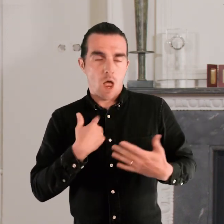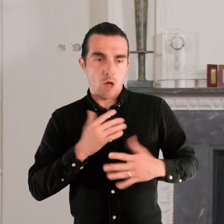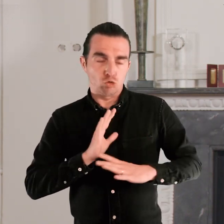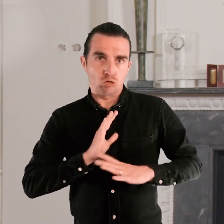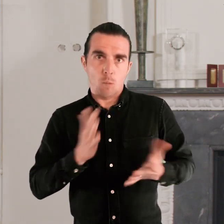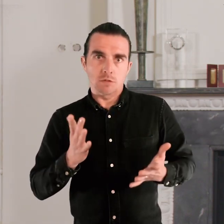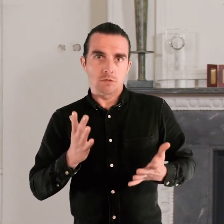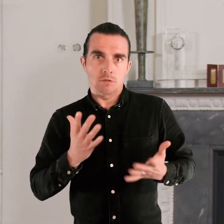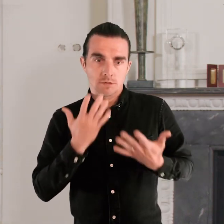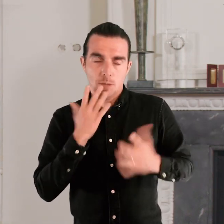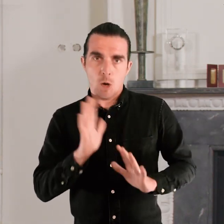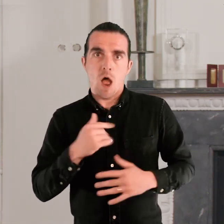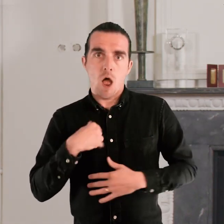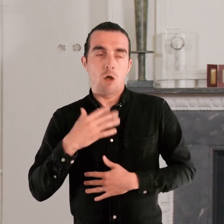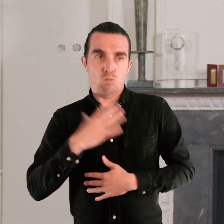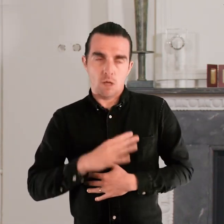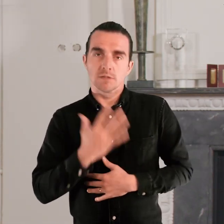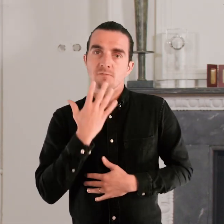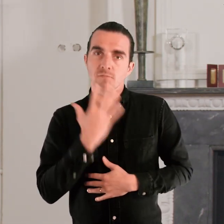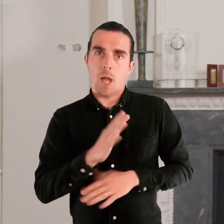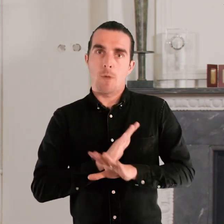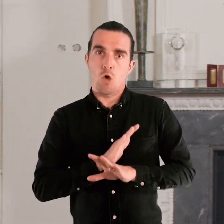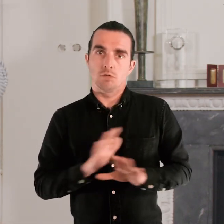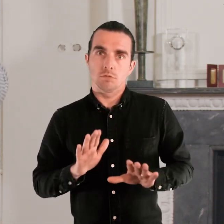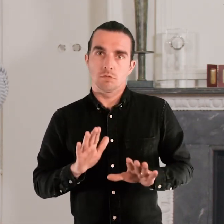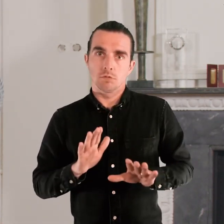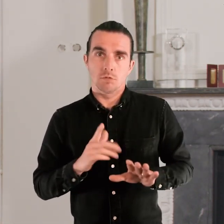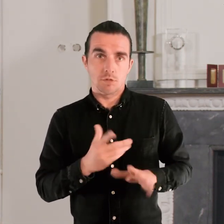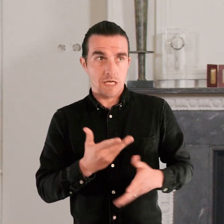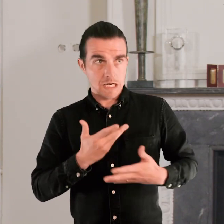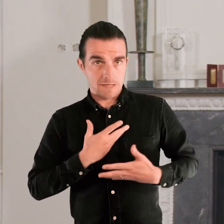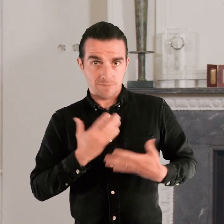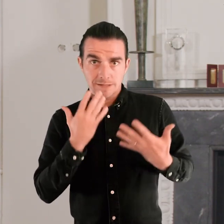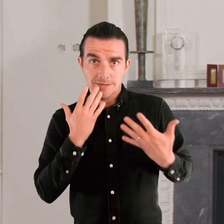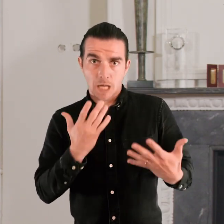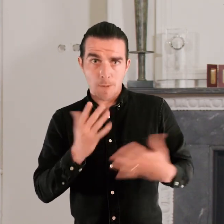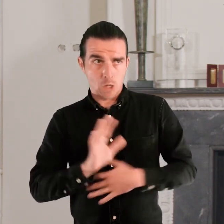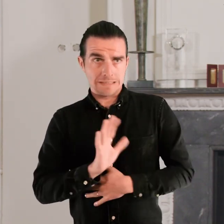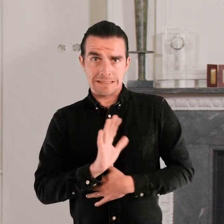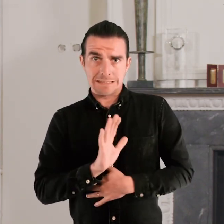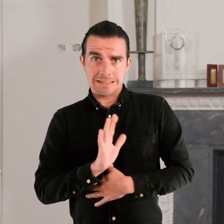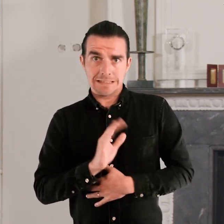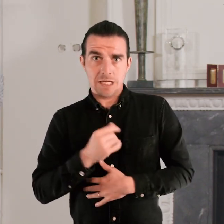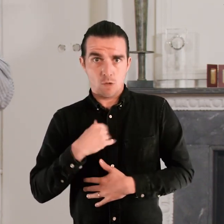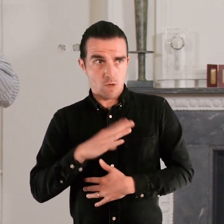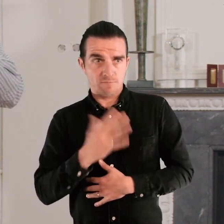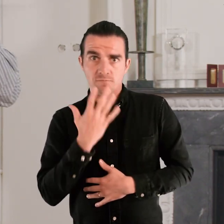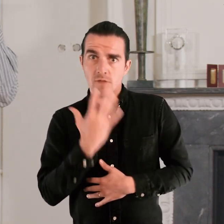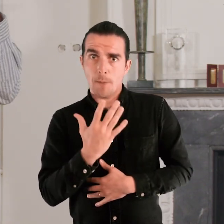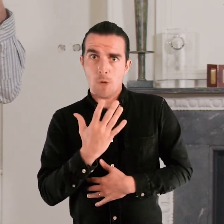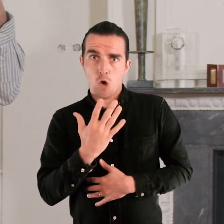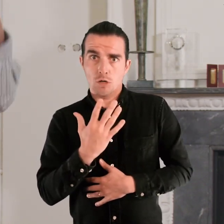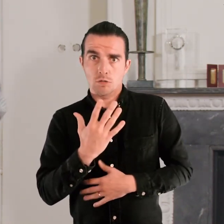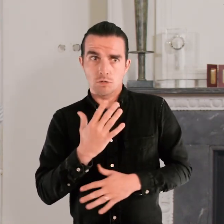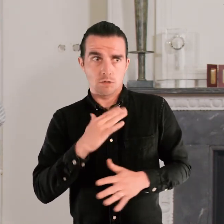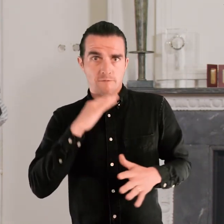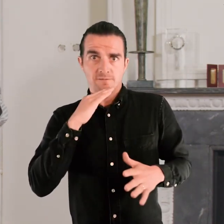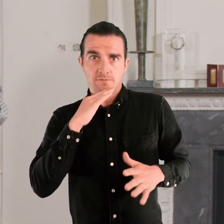I don’t want a tenner. I just want a fiver. A tenner is a large sum of money, and that would just make a man all prudent like.